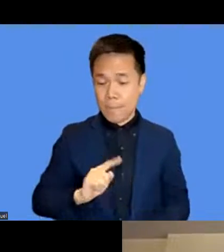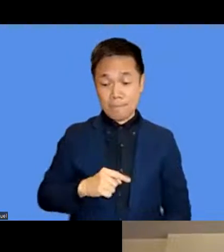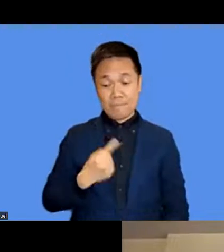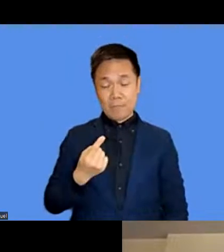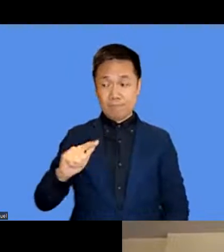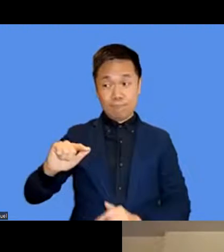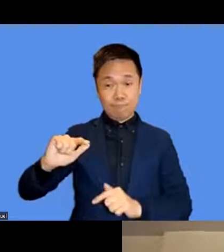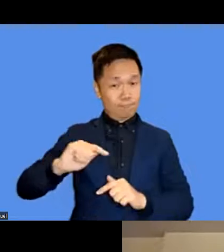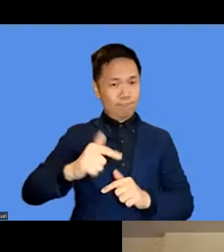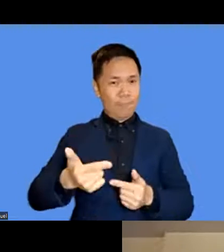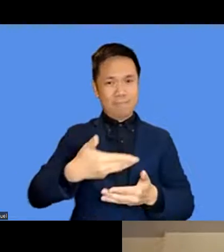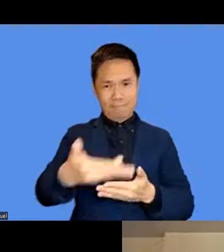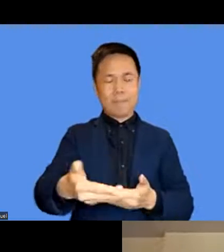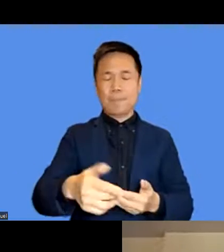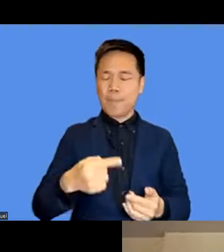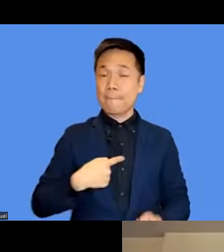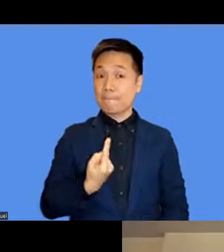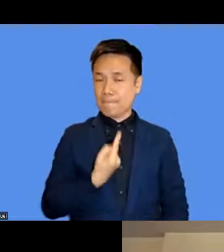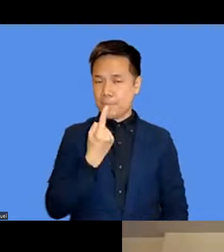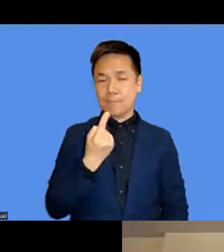The next steps, it's a very good question.